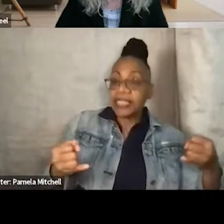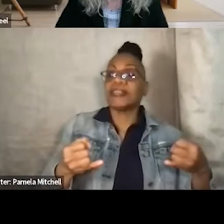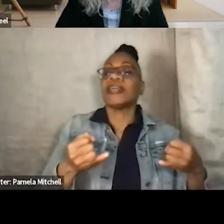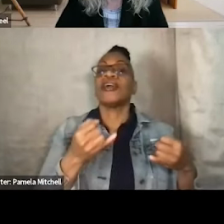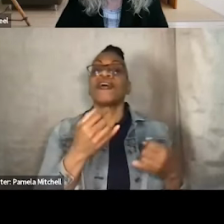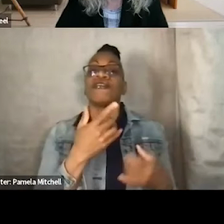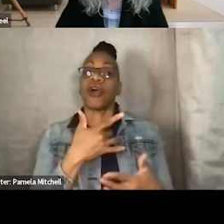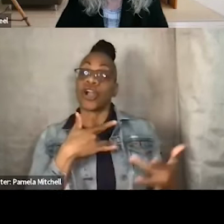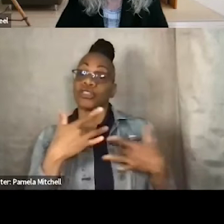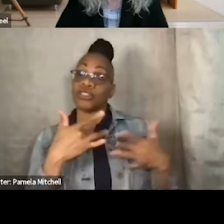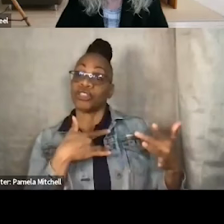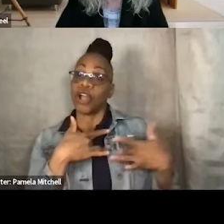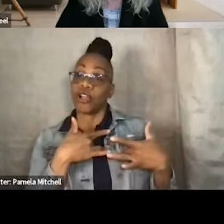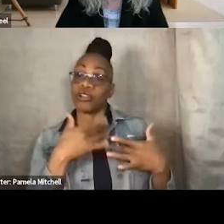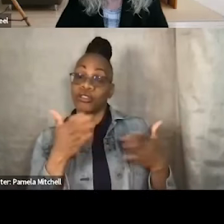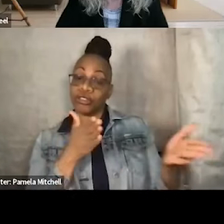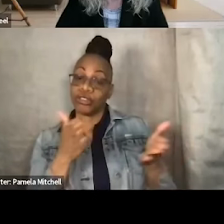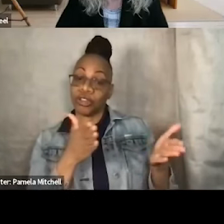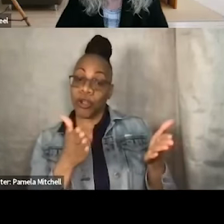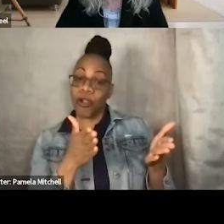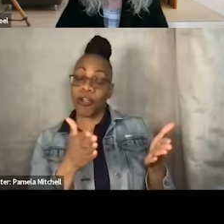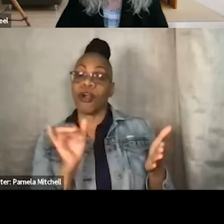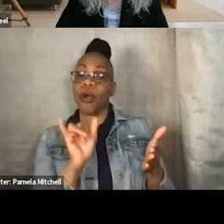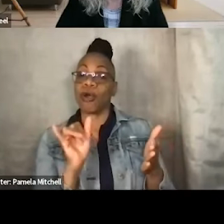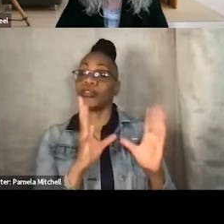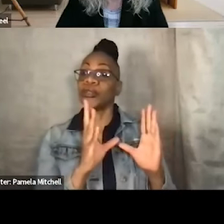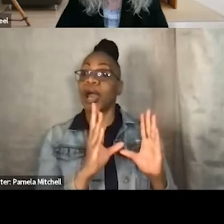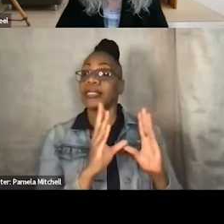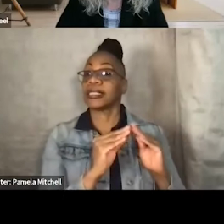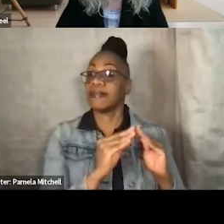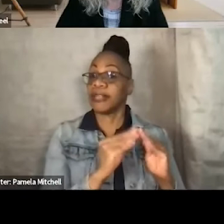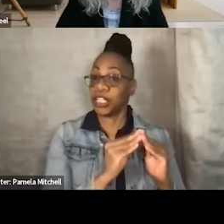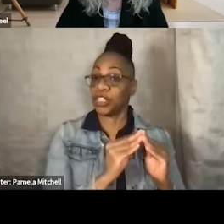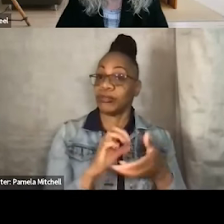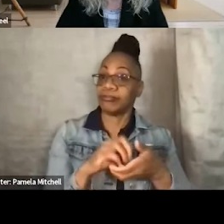And so we're serving as the convener of this collaborative. We led this group through